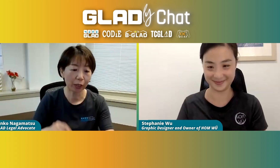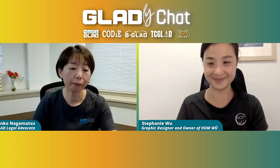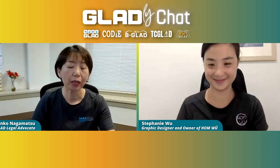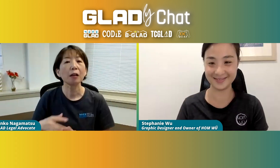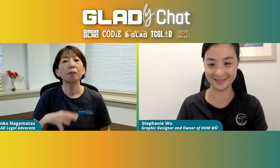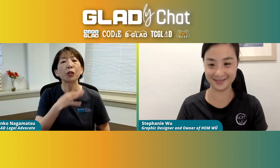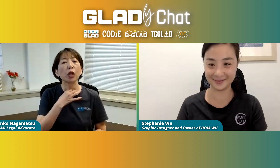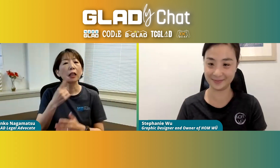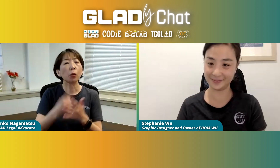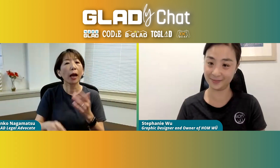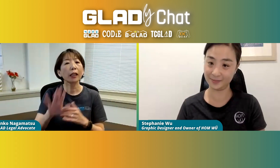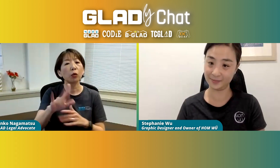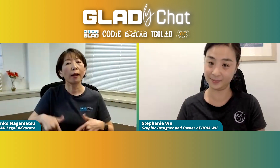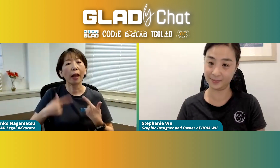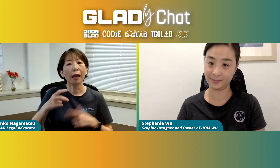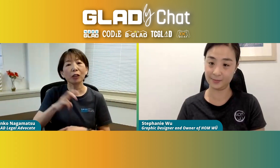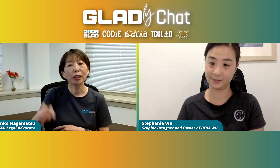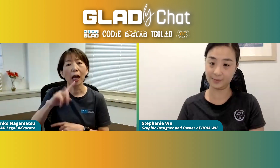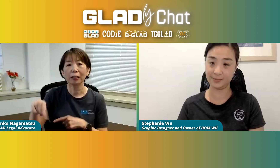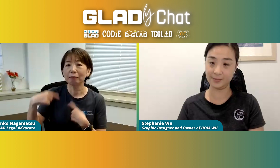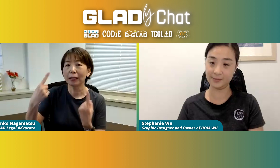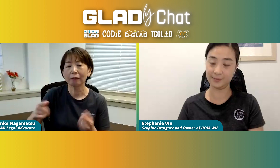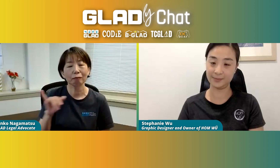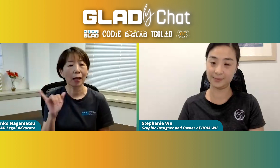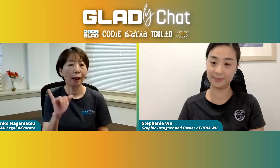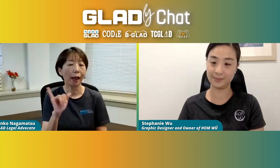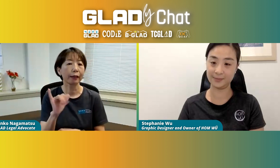Great. I’m curious, what has your life journey been like